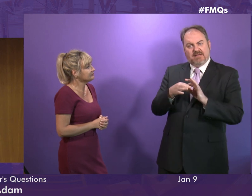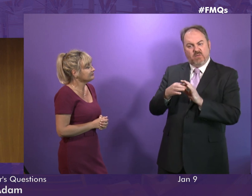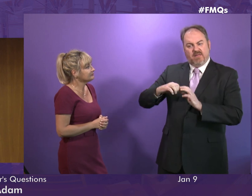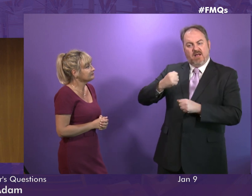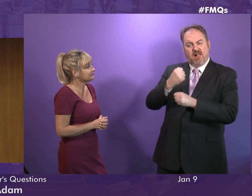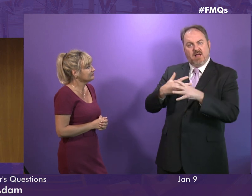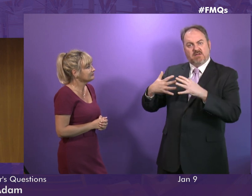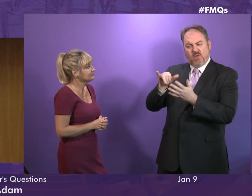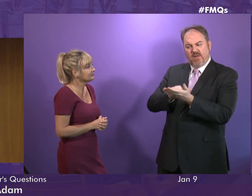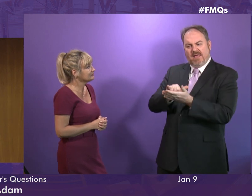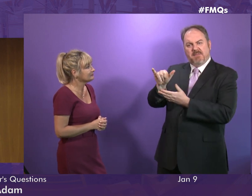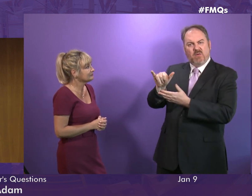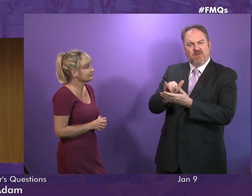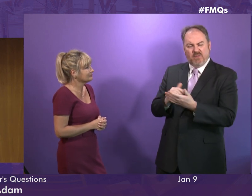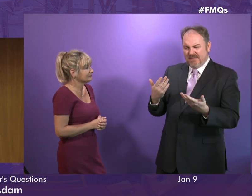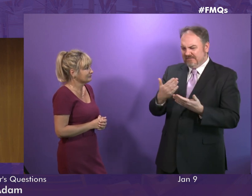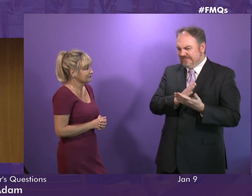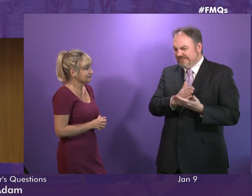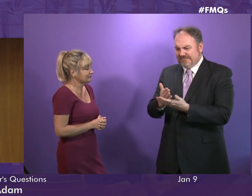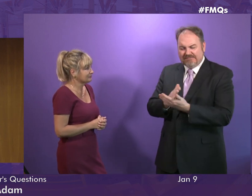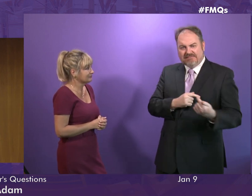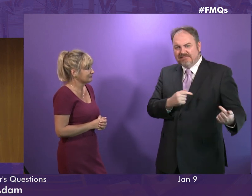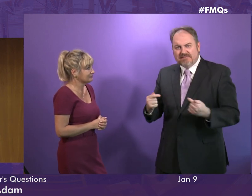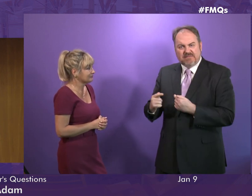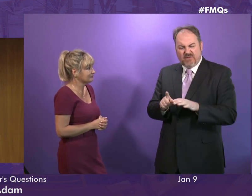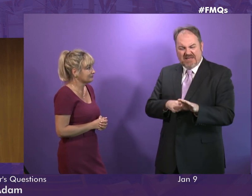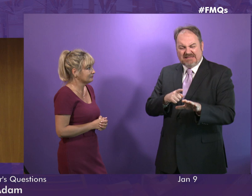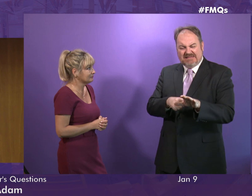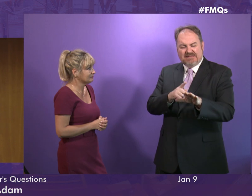for many years. The current proposal is the most ambitious yet, and is the best option